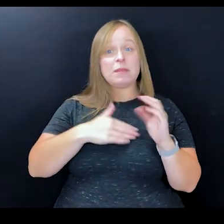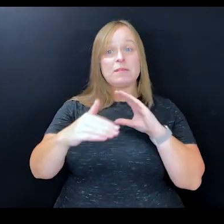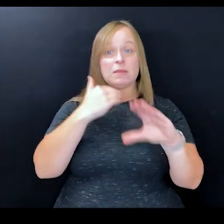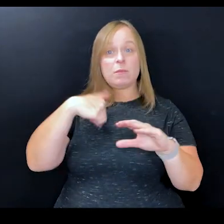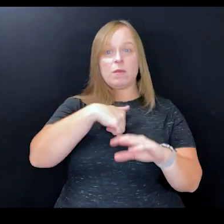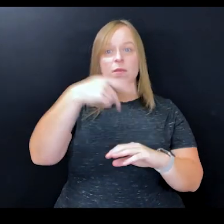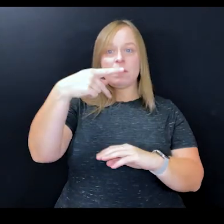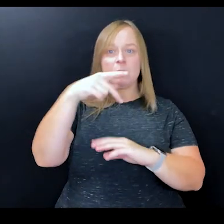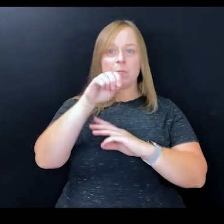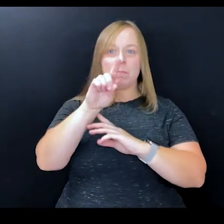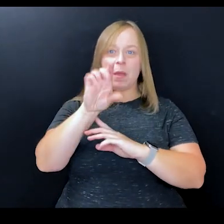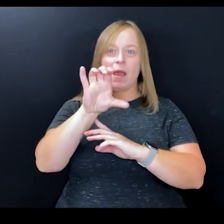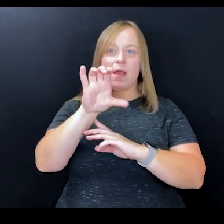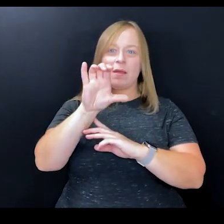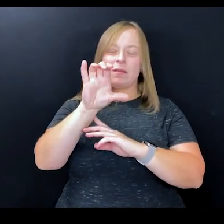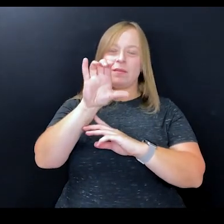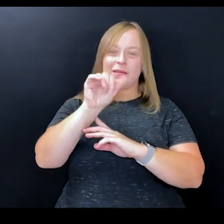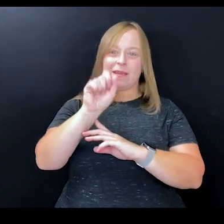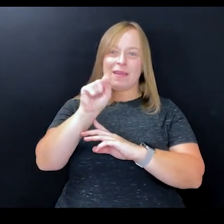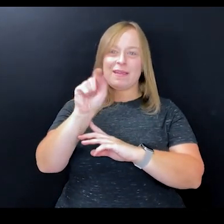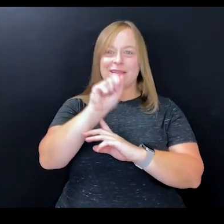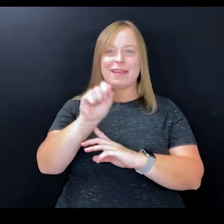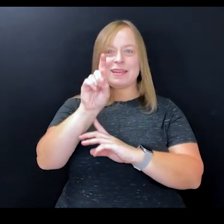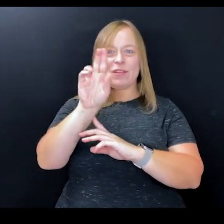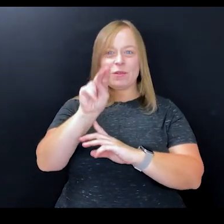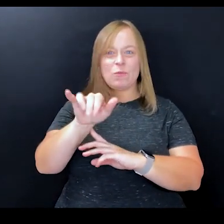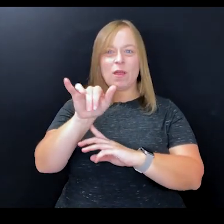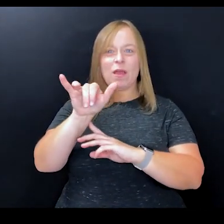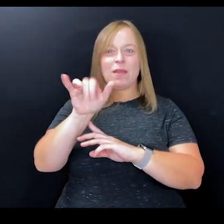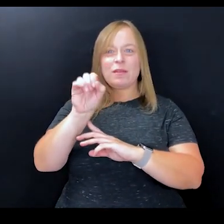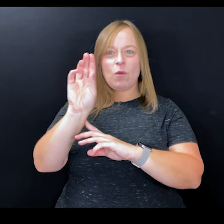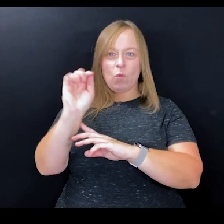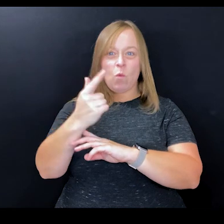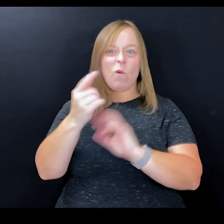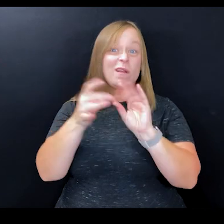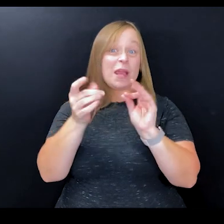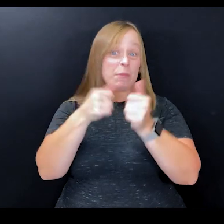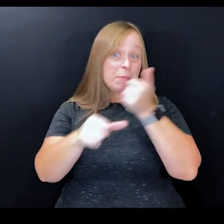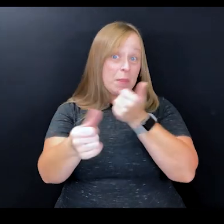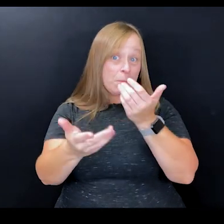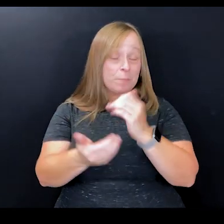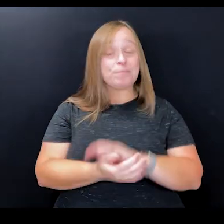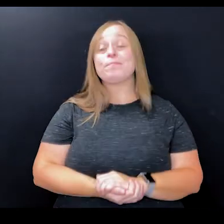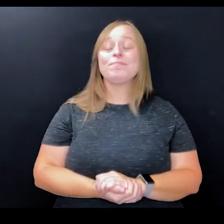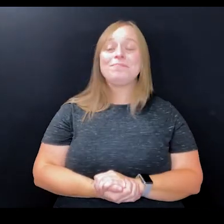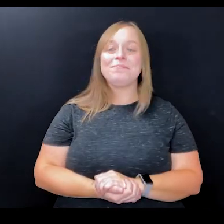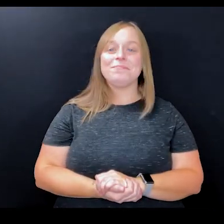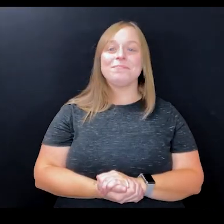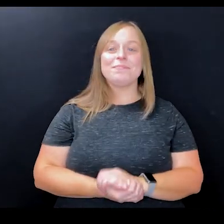please email podcast@drny.org or comment below.